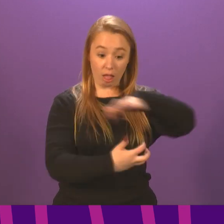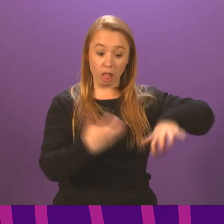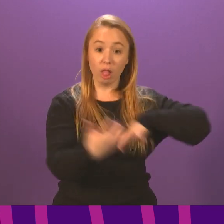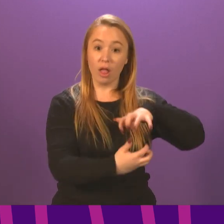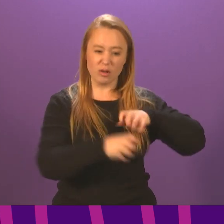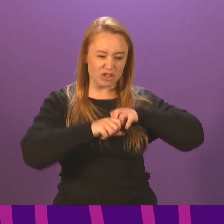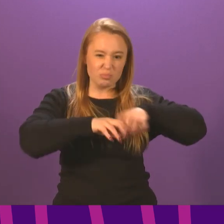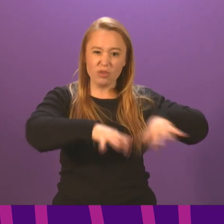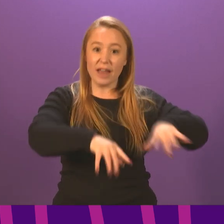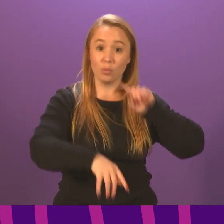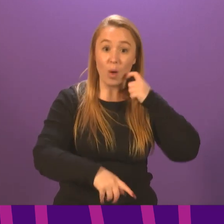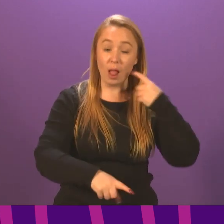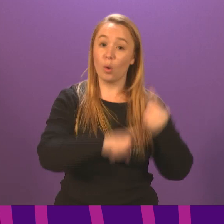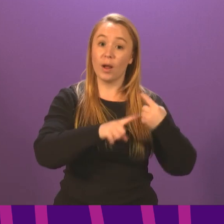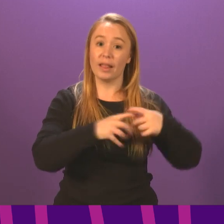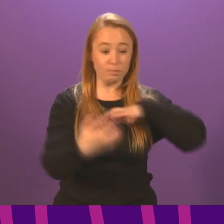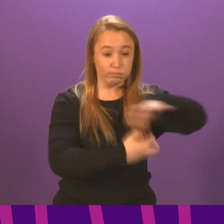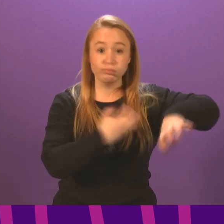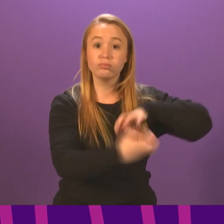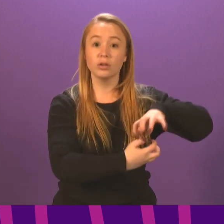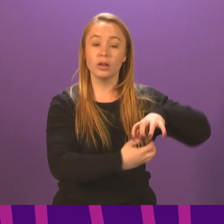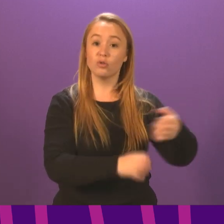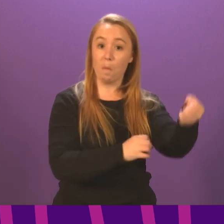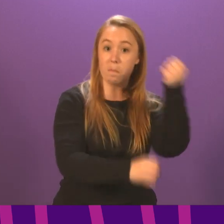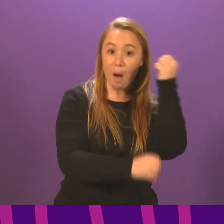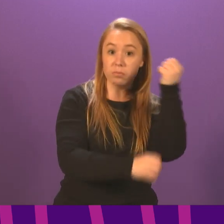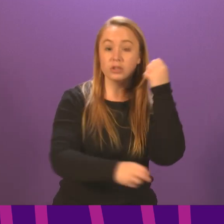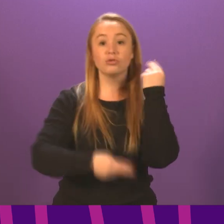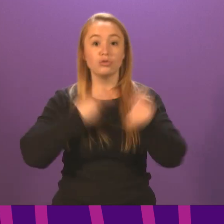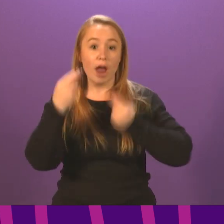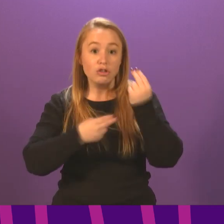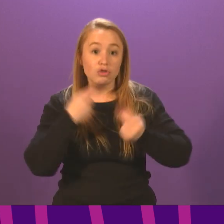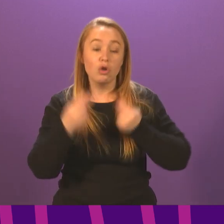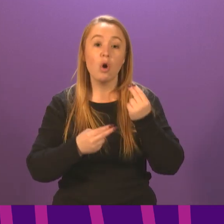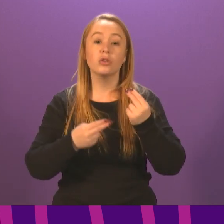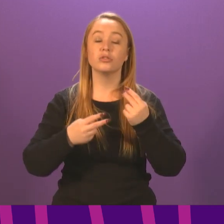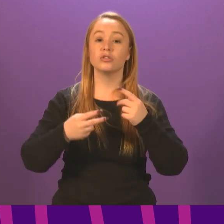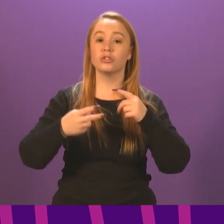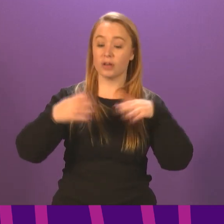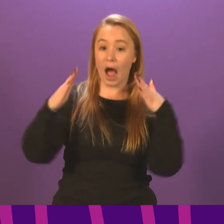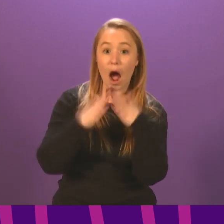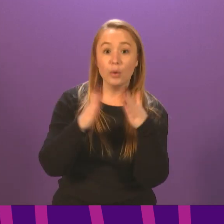opportunity to do so. That will happen in pubs and restaurants and in people’s own